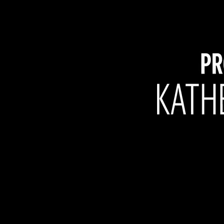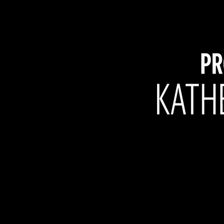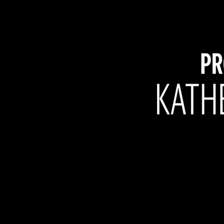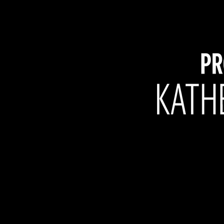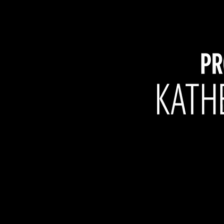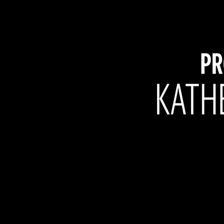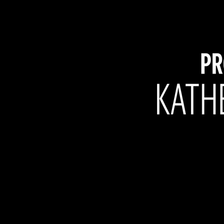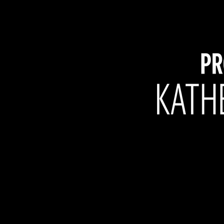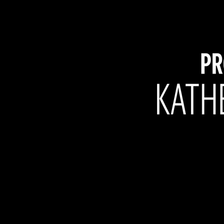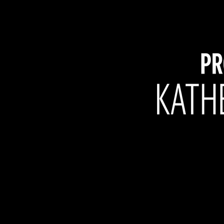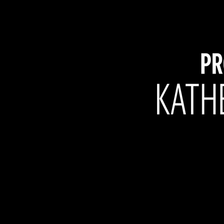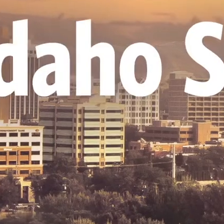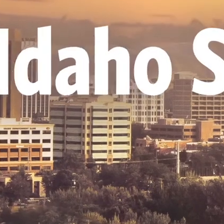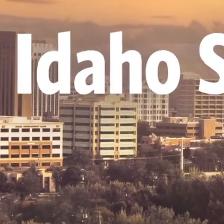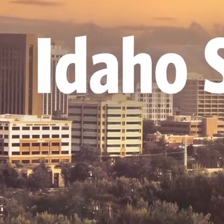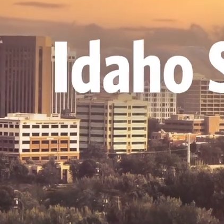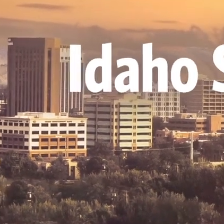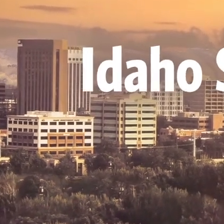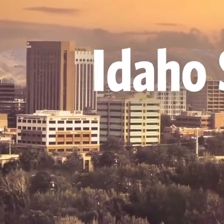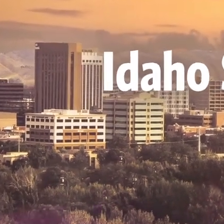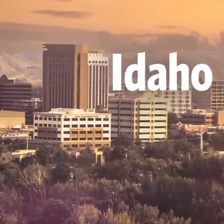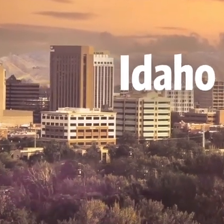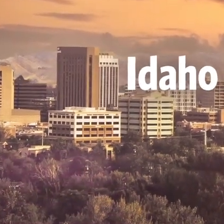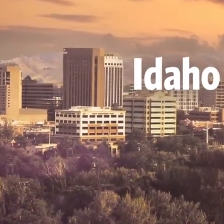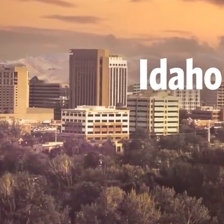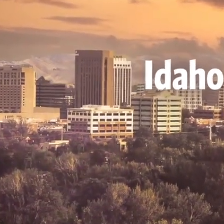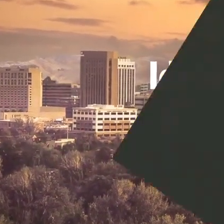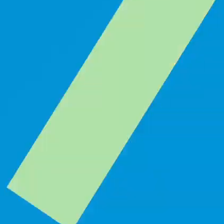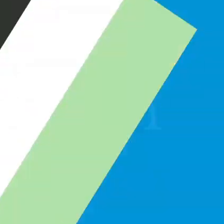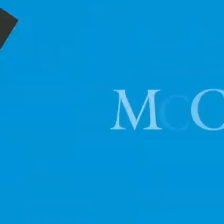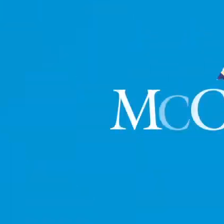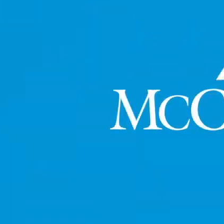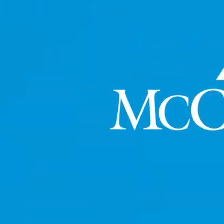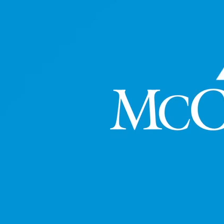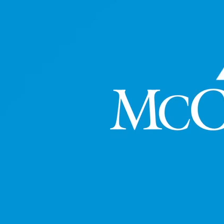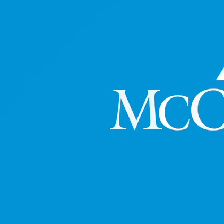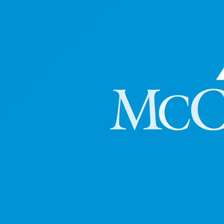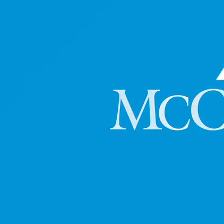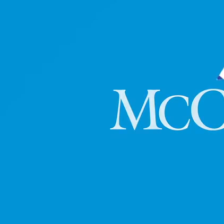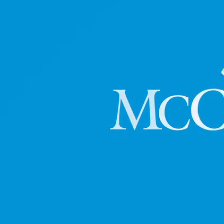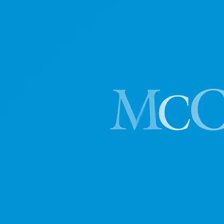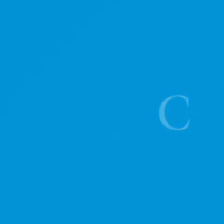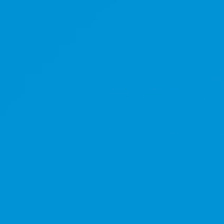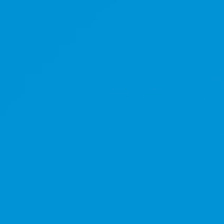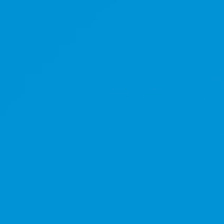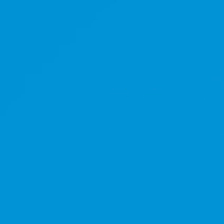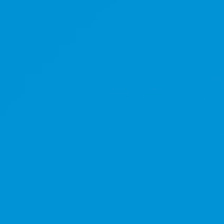[BLANK_AUDIO]